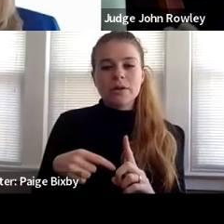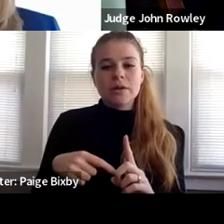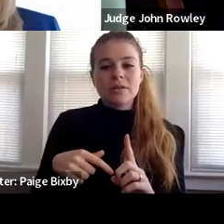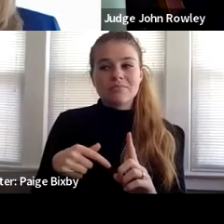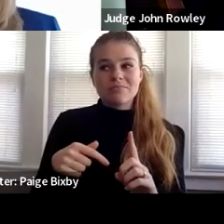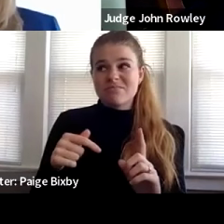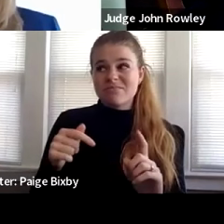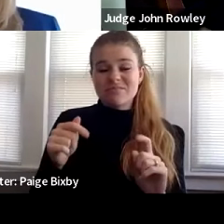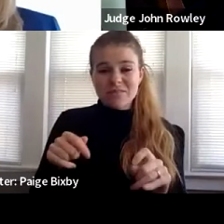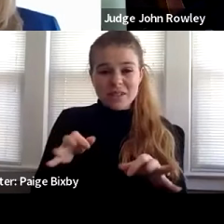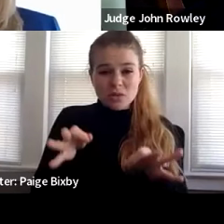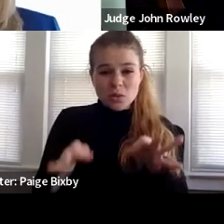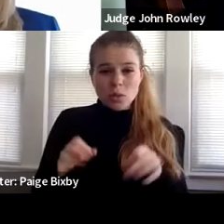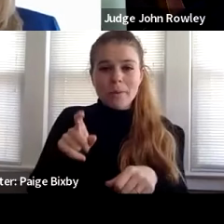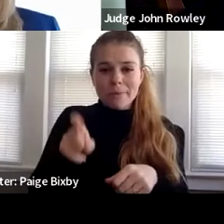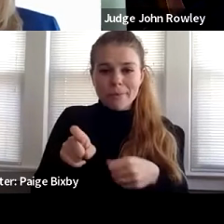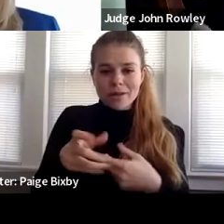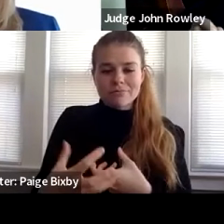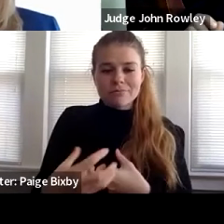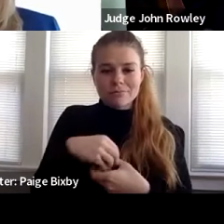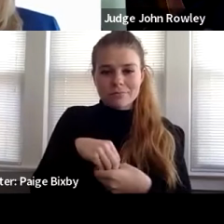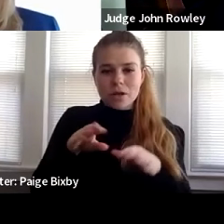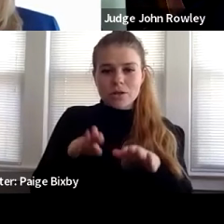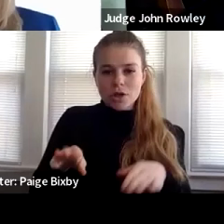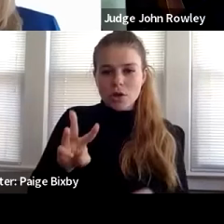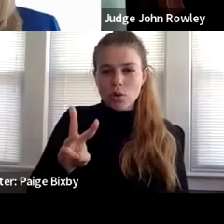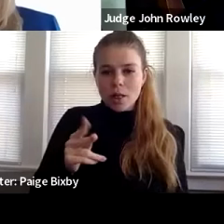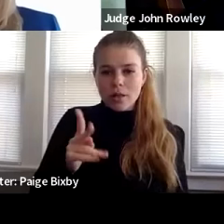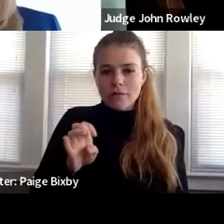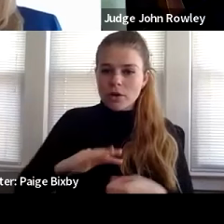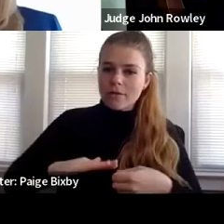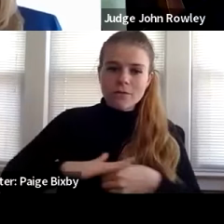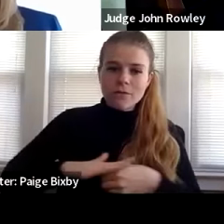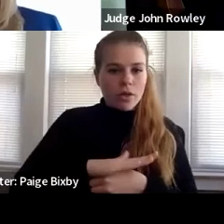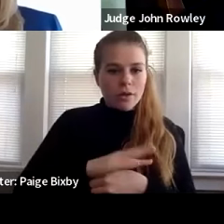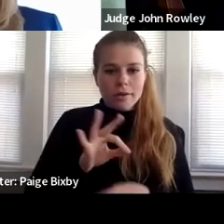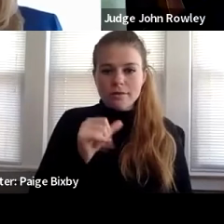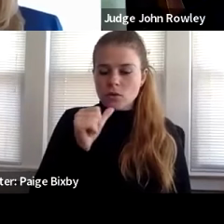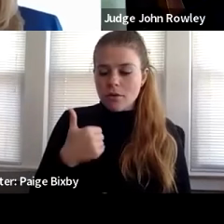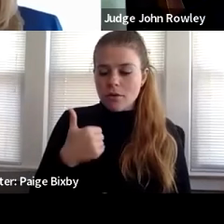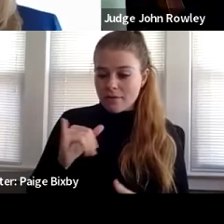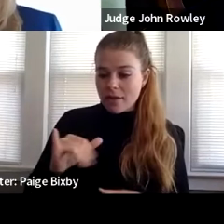that must engage child welfare fully. If we don't have child welfare as a full partner,